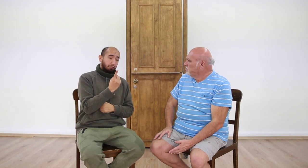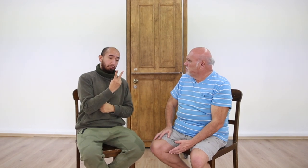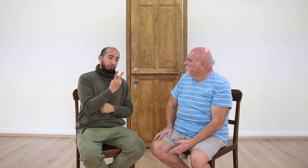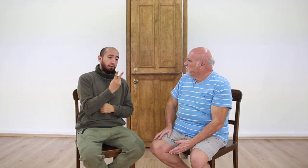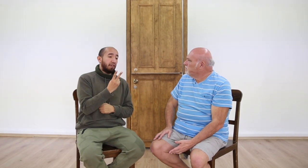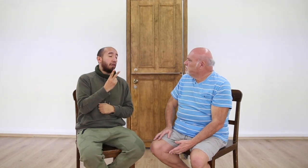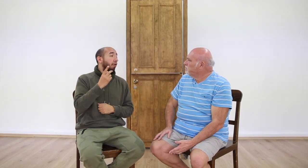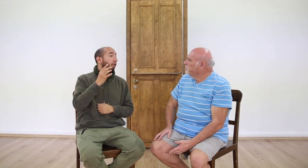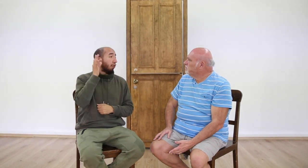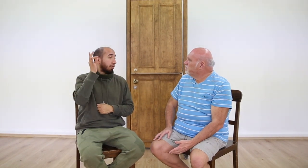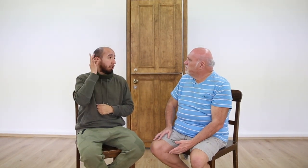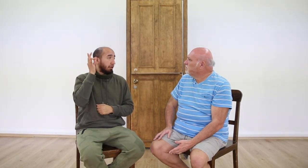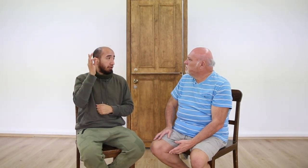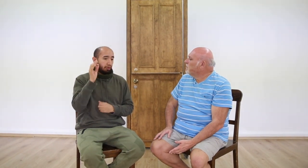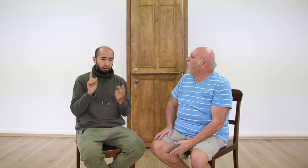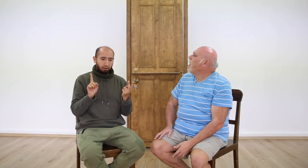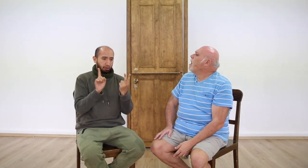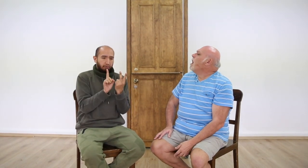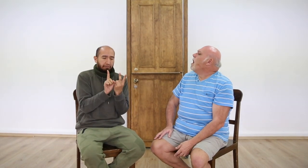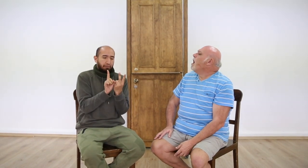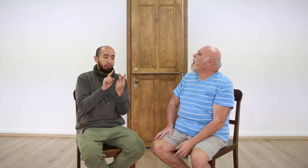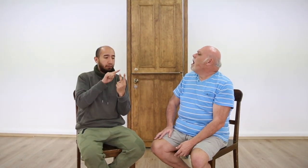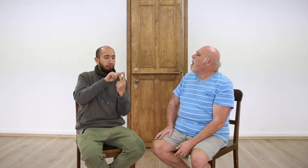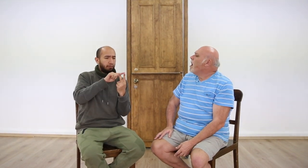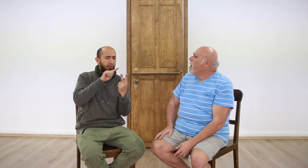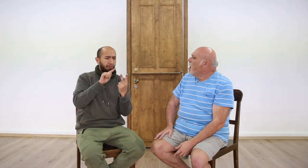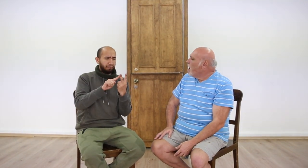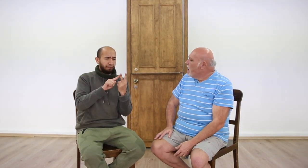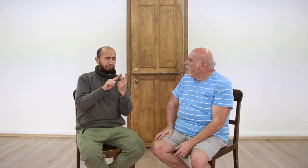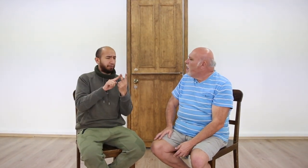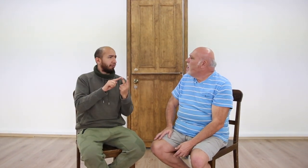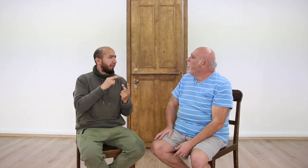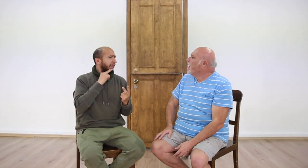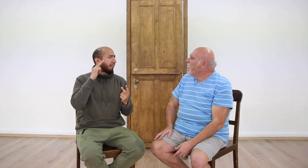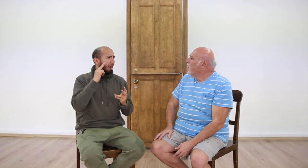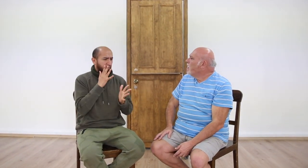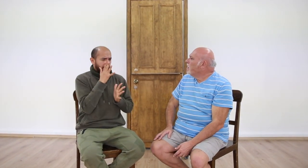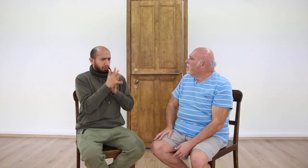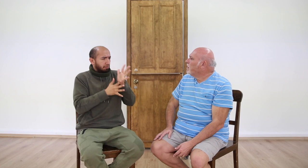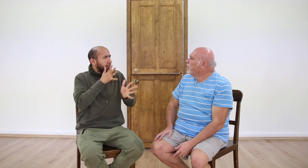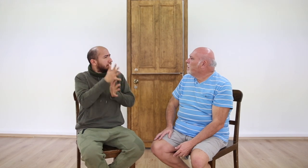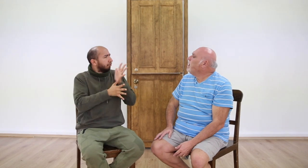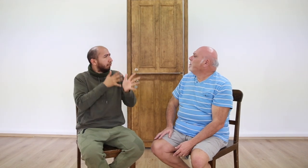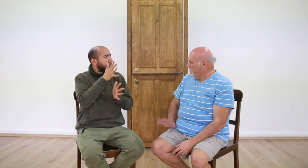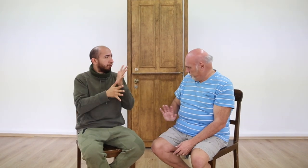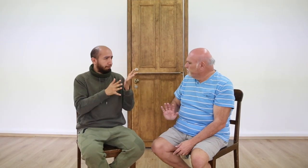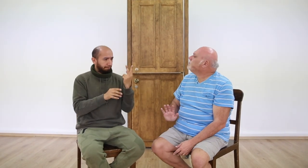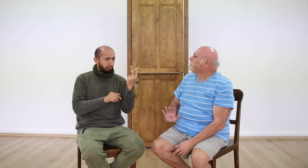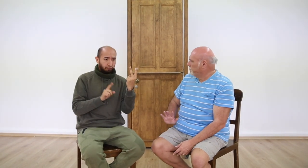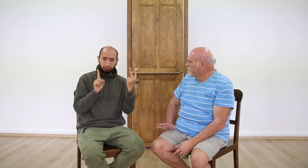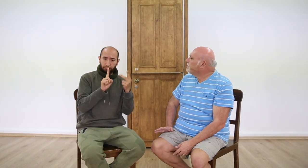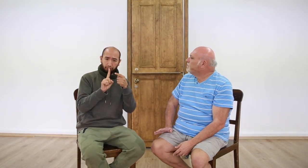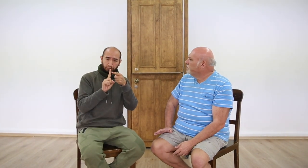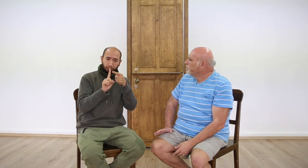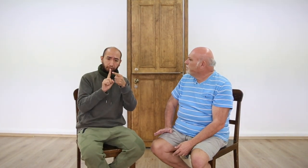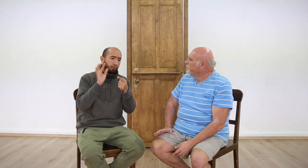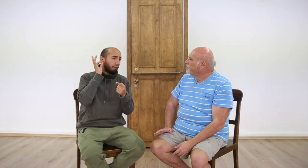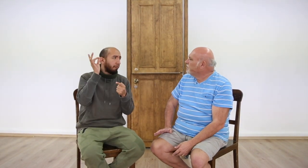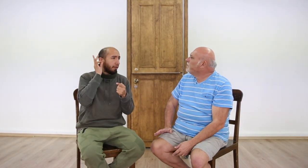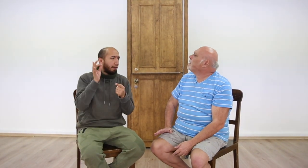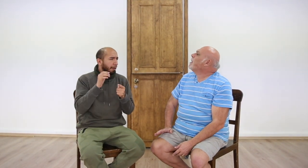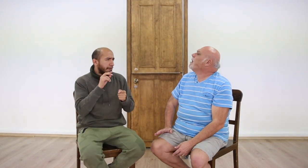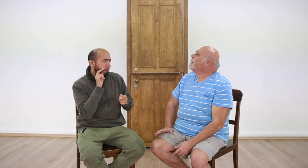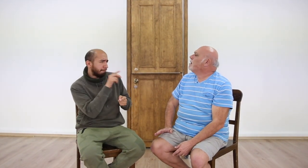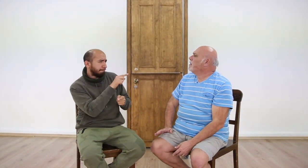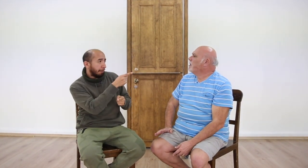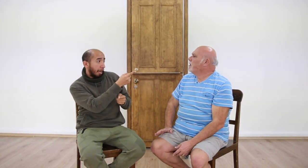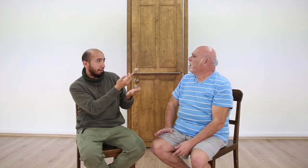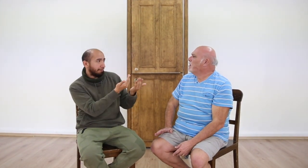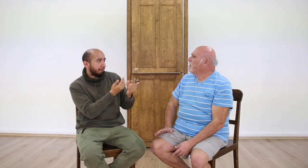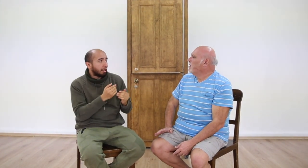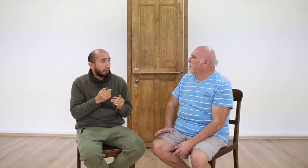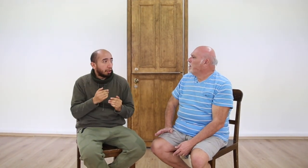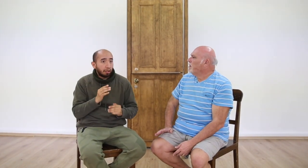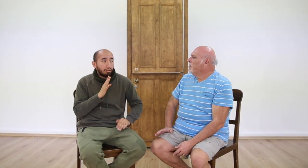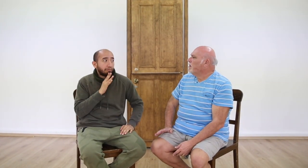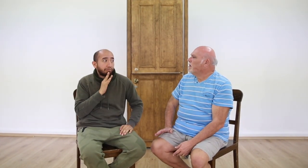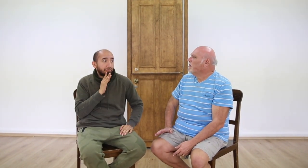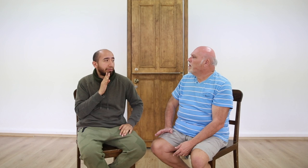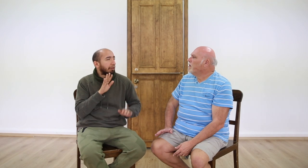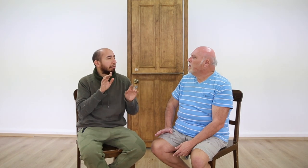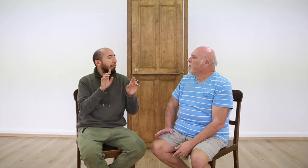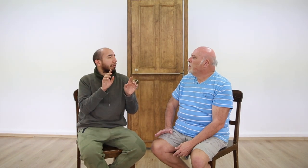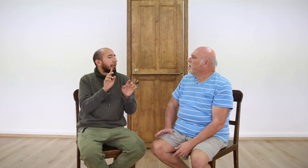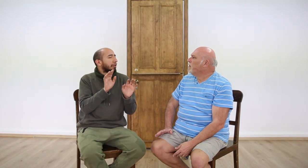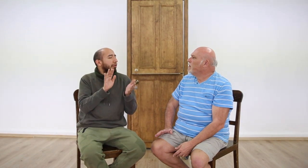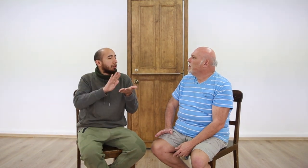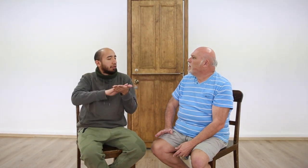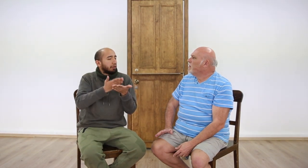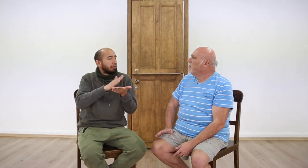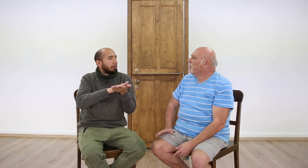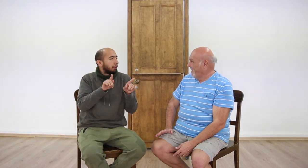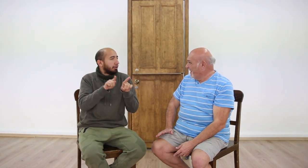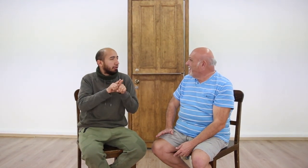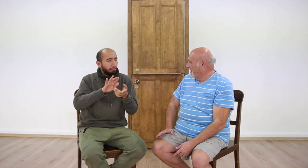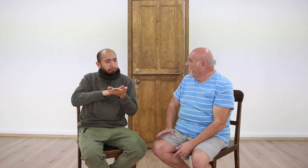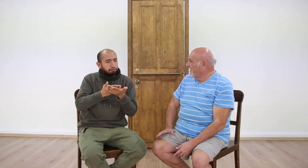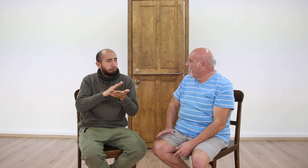through acting, interpret what Deaf actors say.